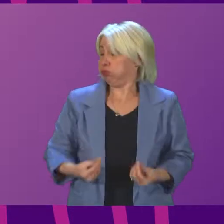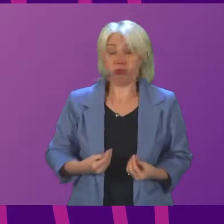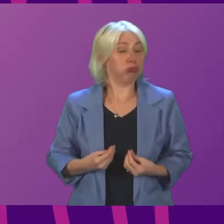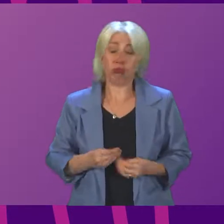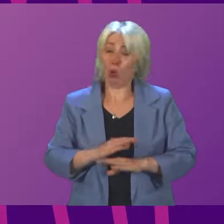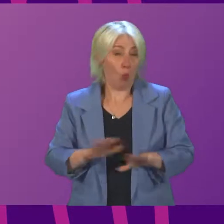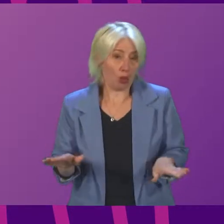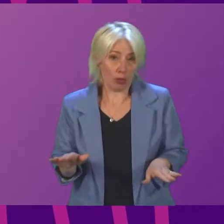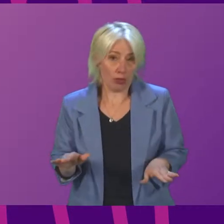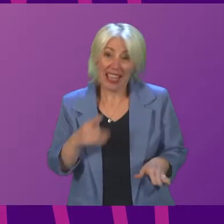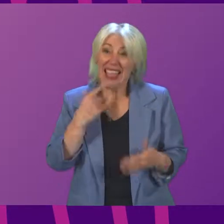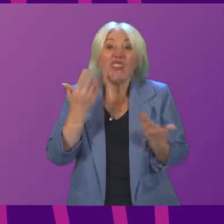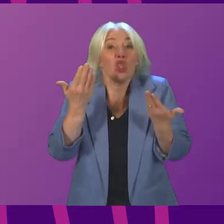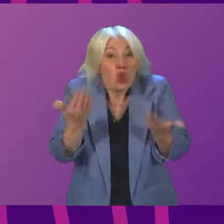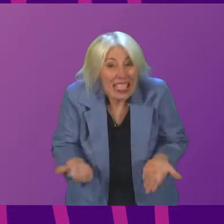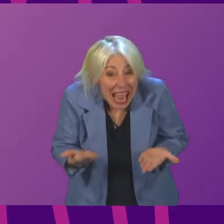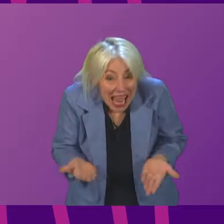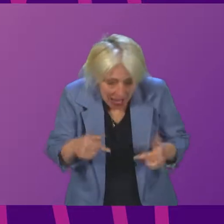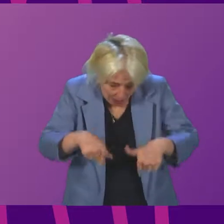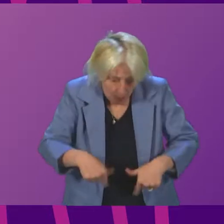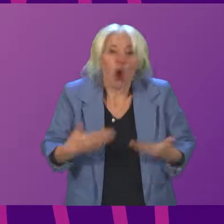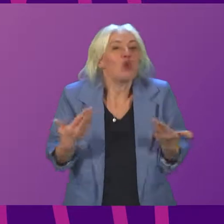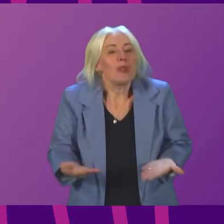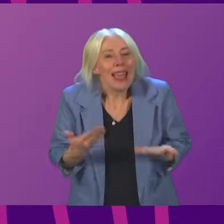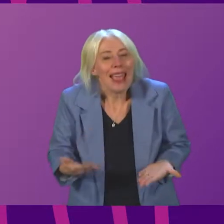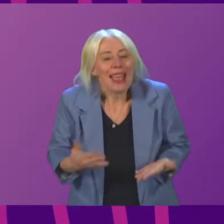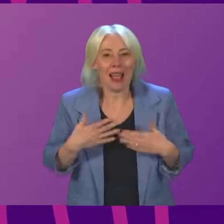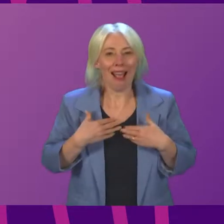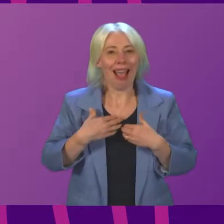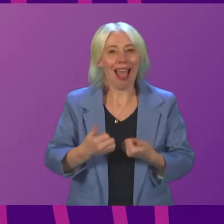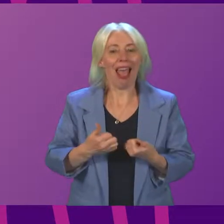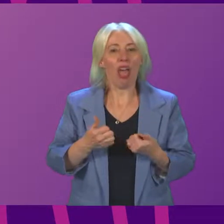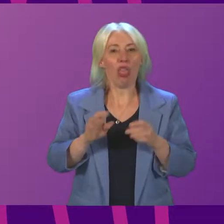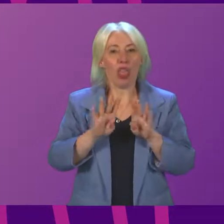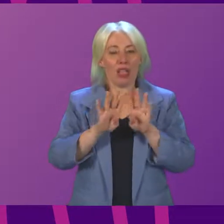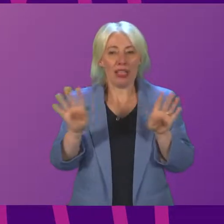Even today, the health secretary has announced an extra £10 million to get